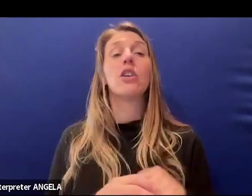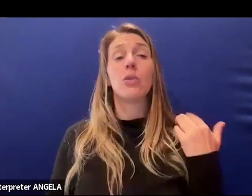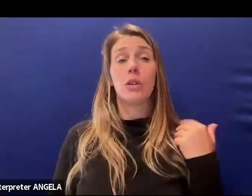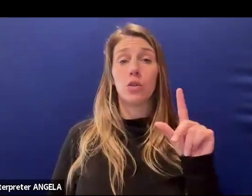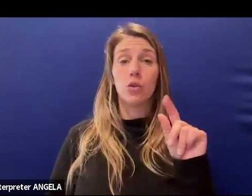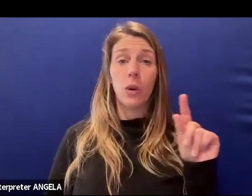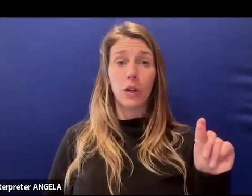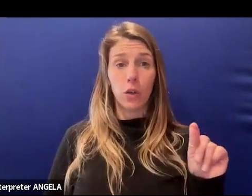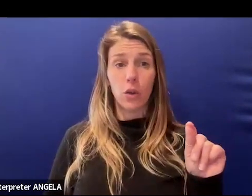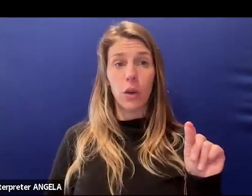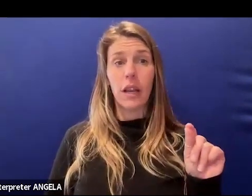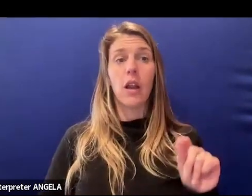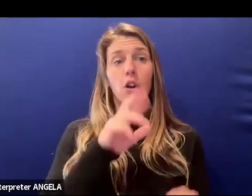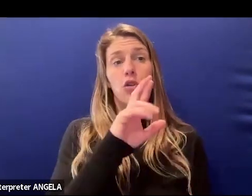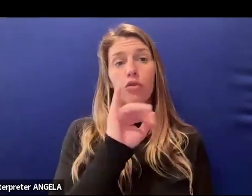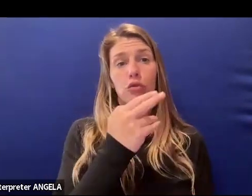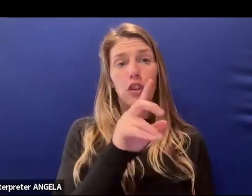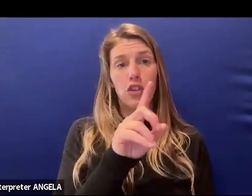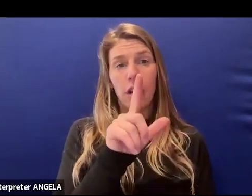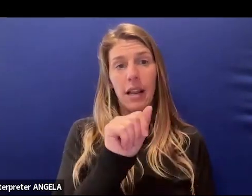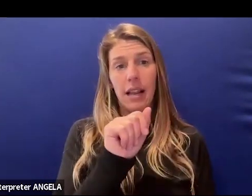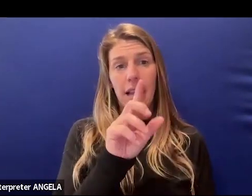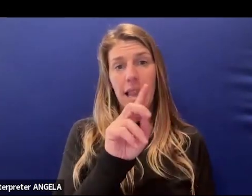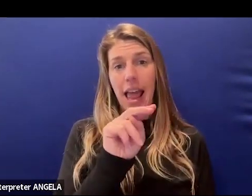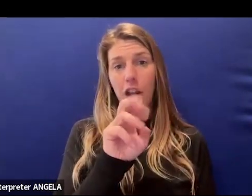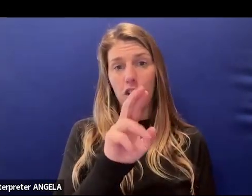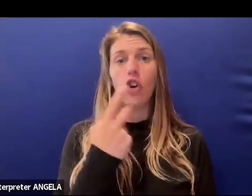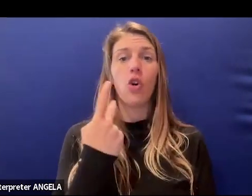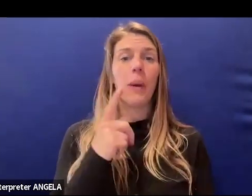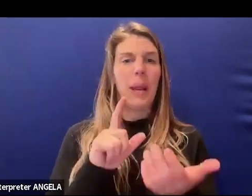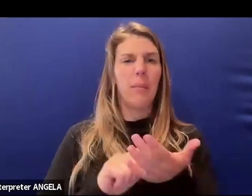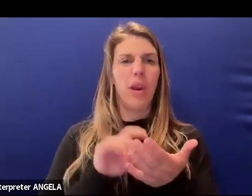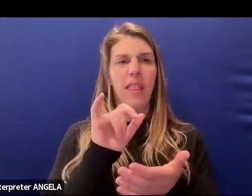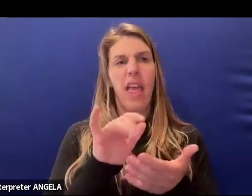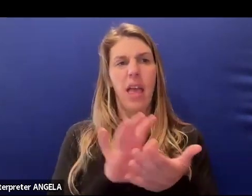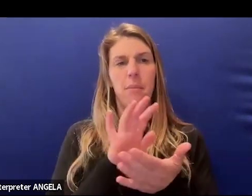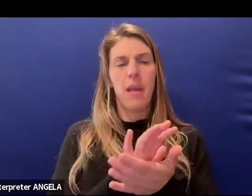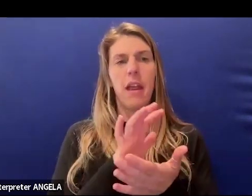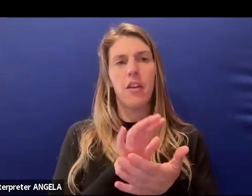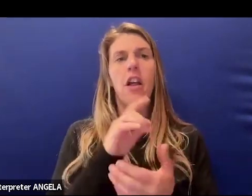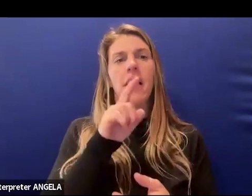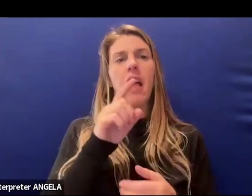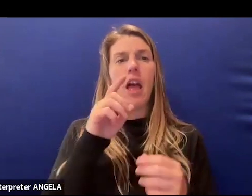In 2020, my colleague Richard Ladner and I published this paper at Respect, the Conference for Research